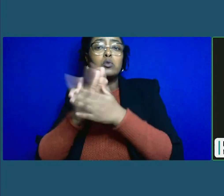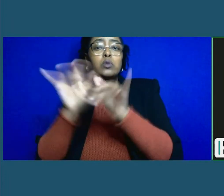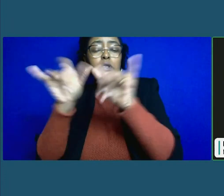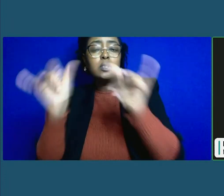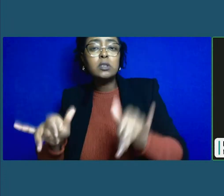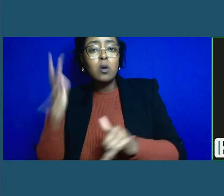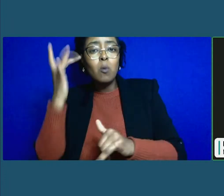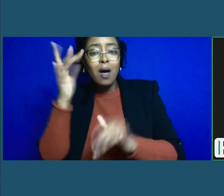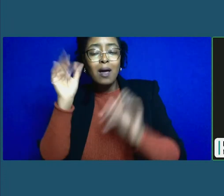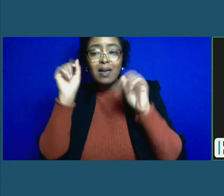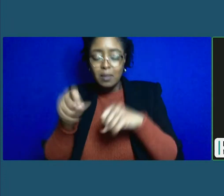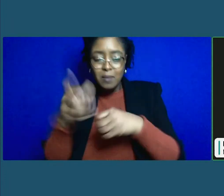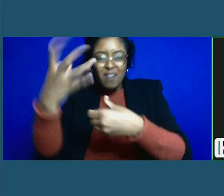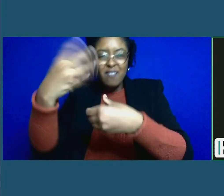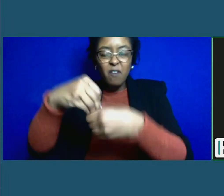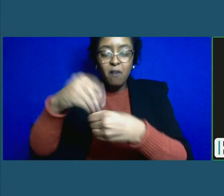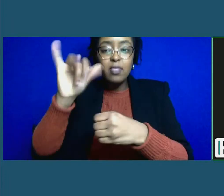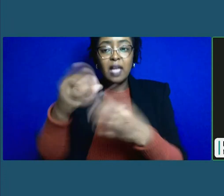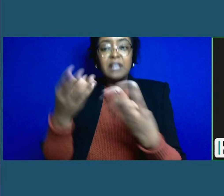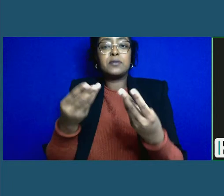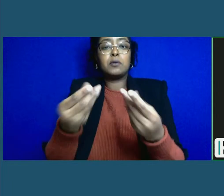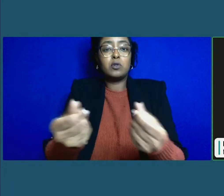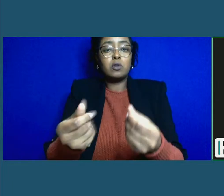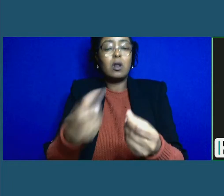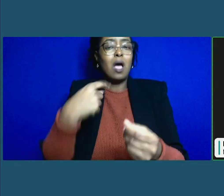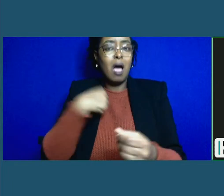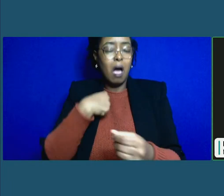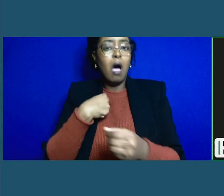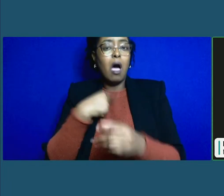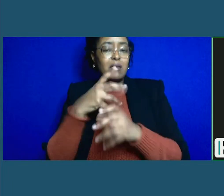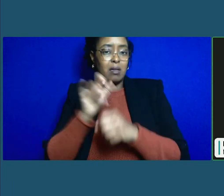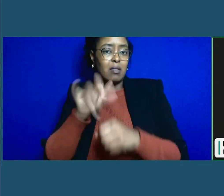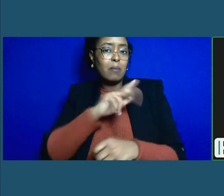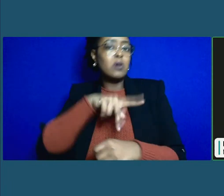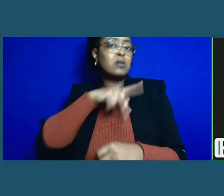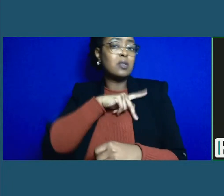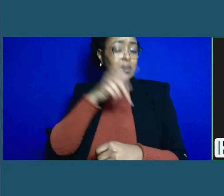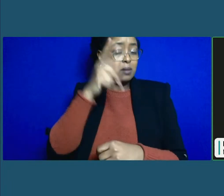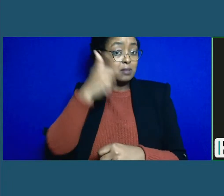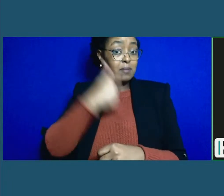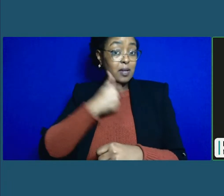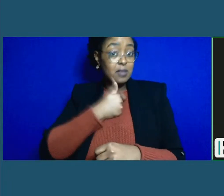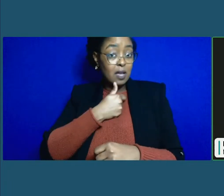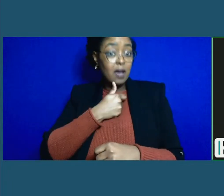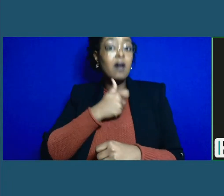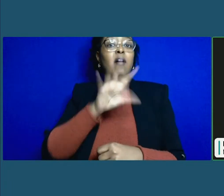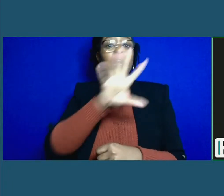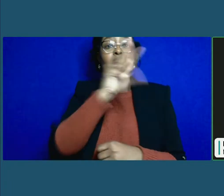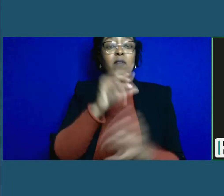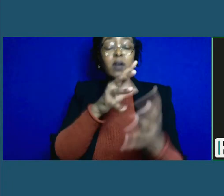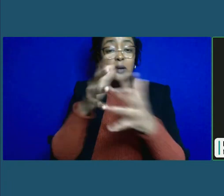students in our school system so that they can become a part of many of the solutions, and I